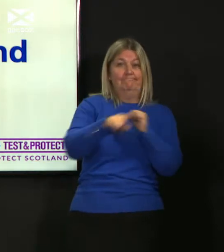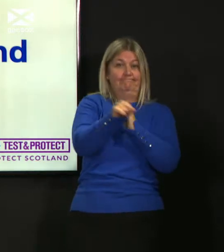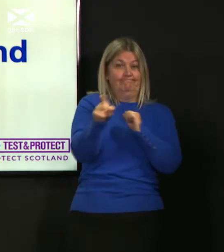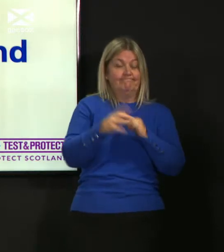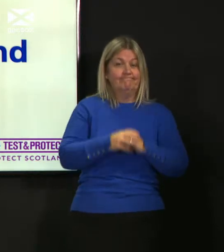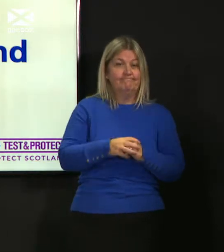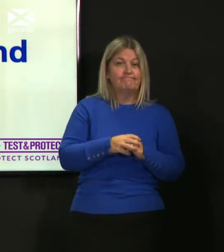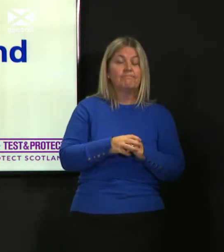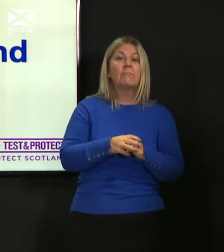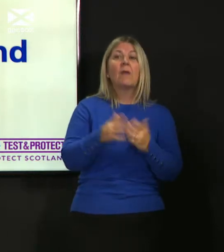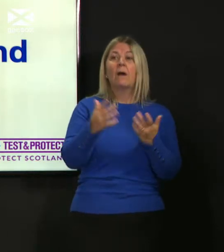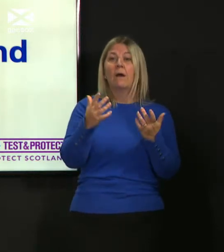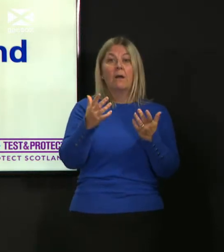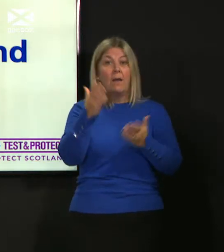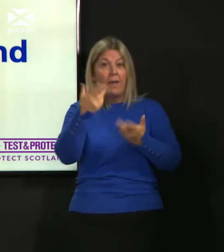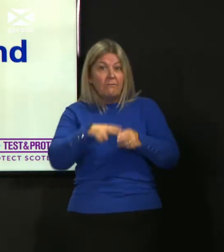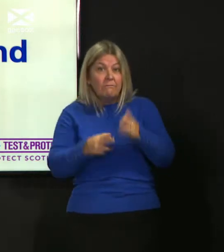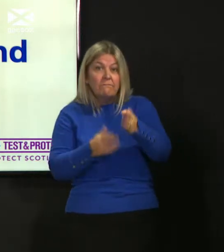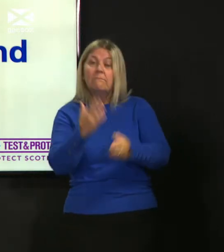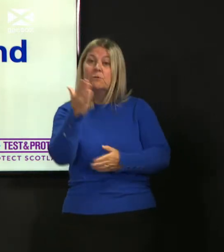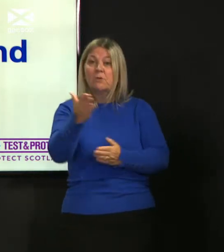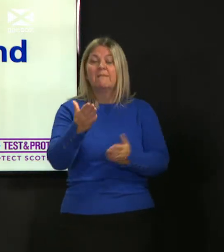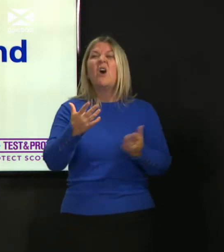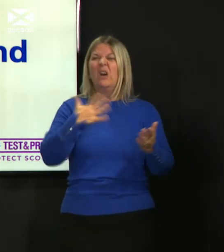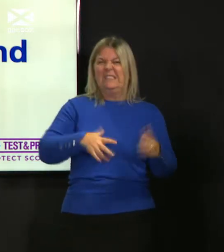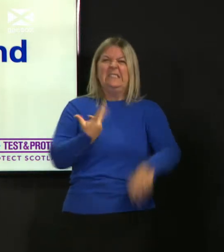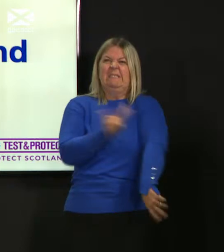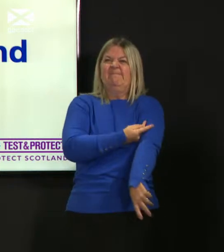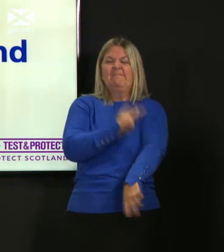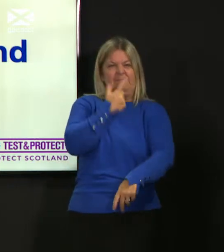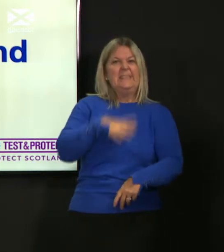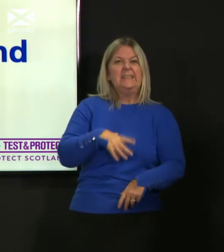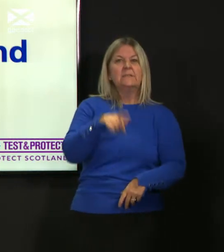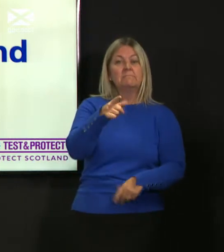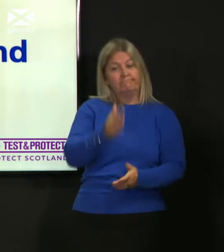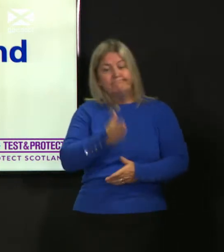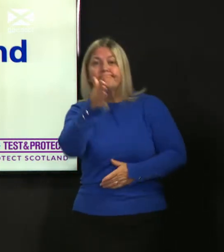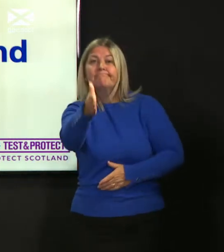And wherever you do go for your vaccine there will be additional infection prevention